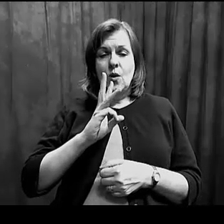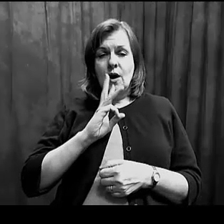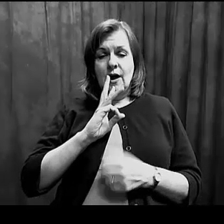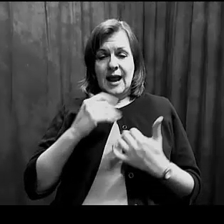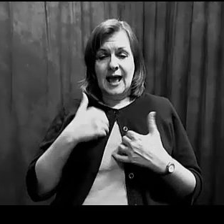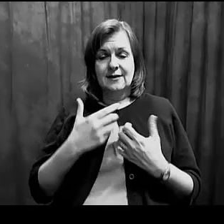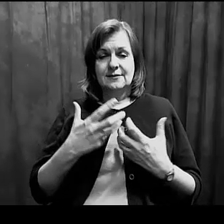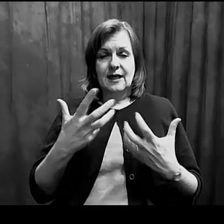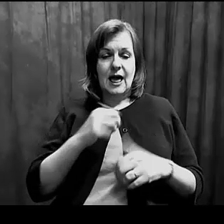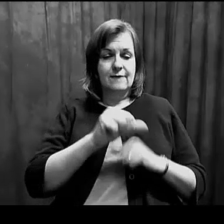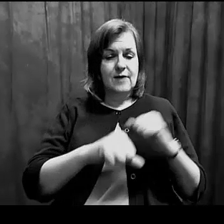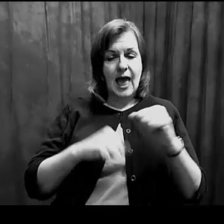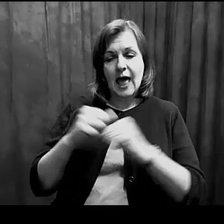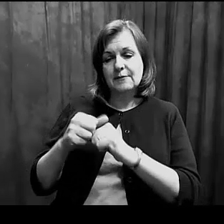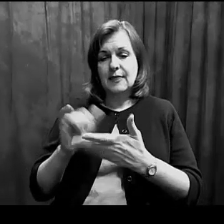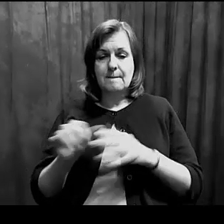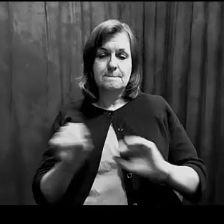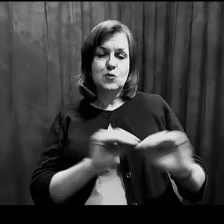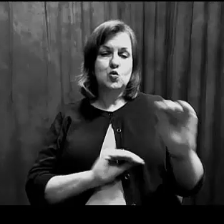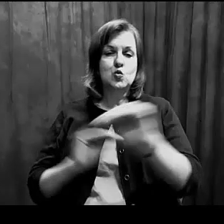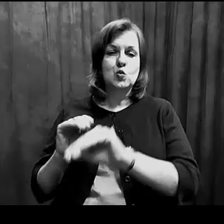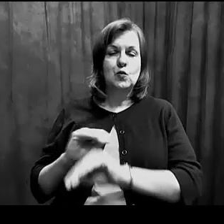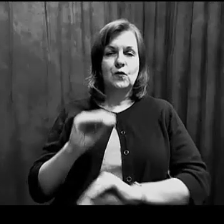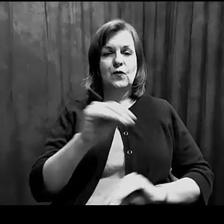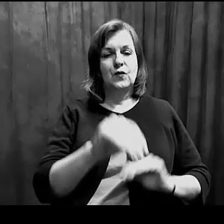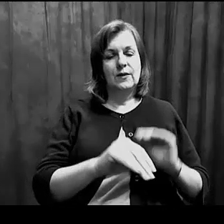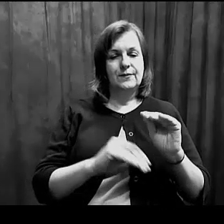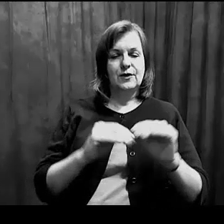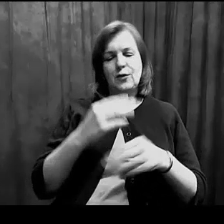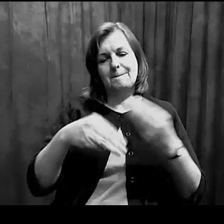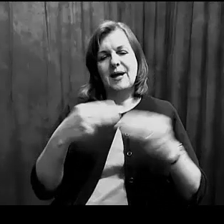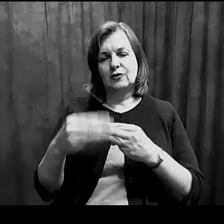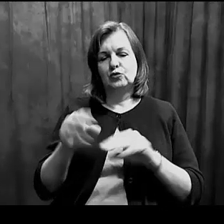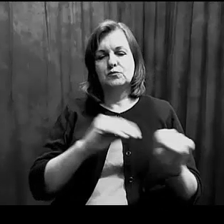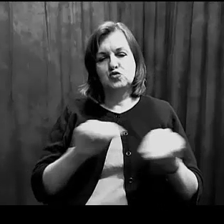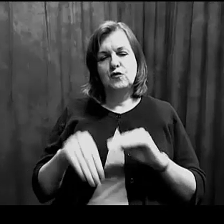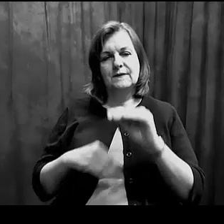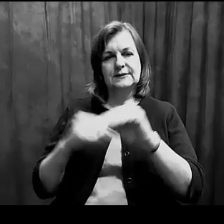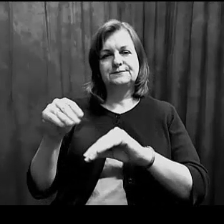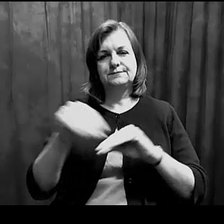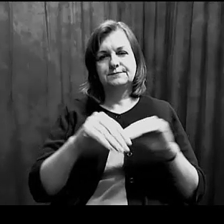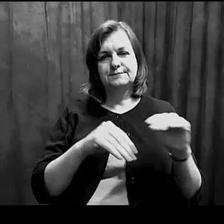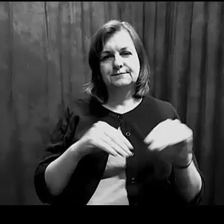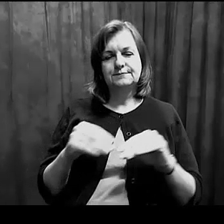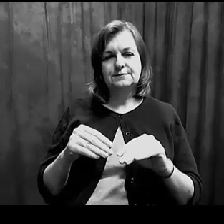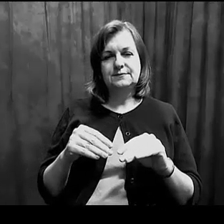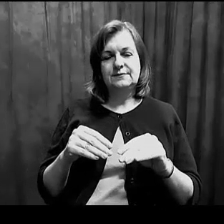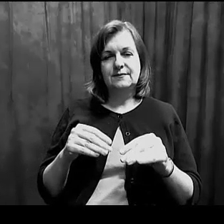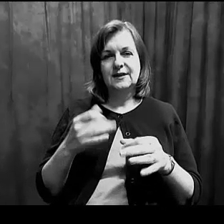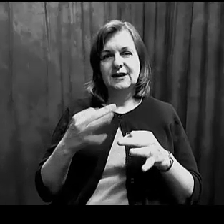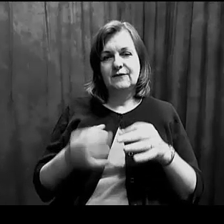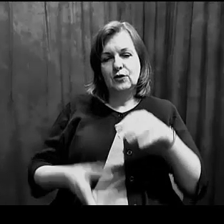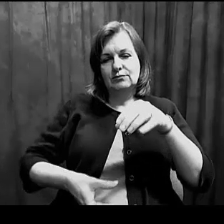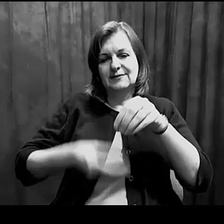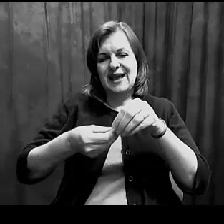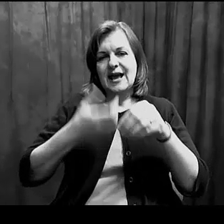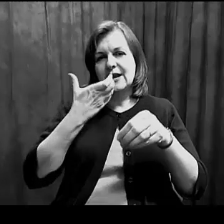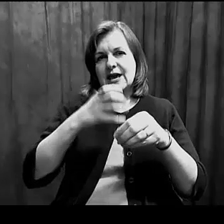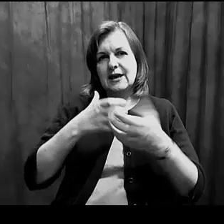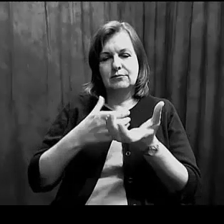we get a lot of movement of of these atoms -- a lot of movement of these water molecules around and of course if you